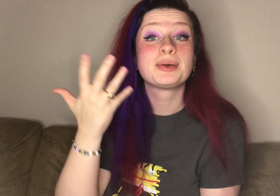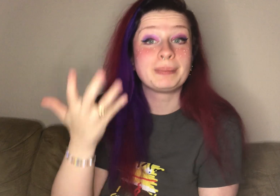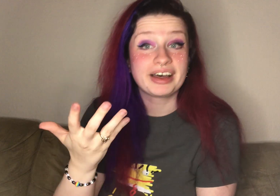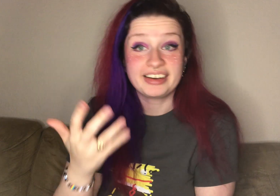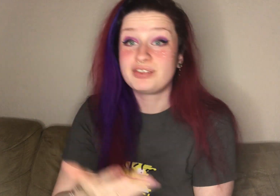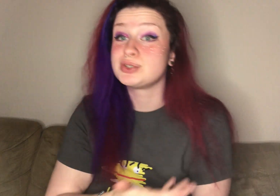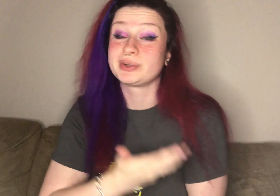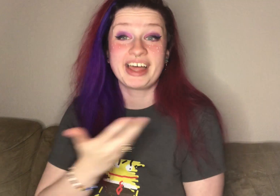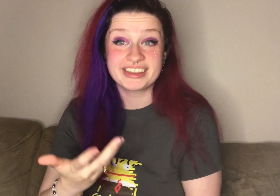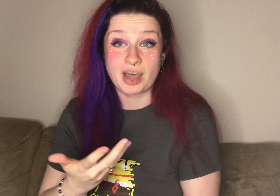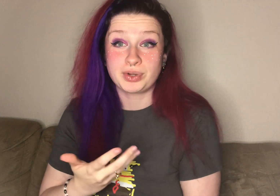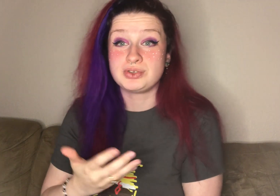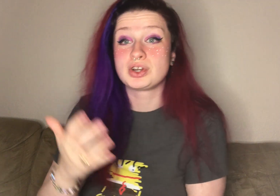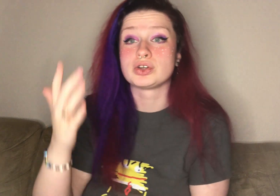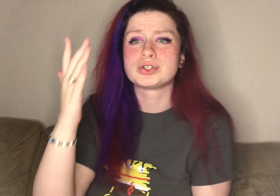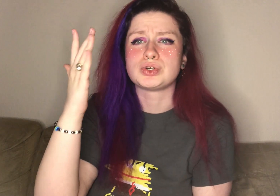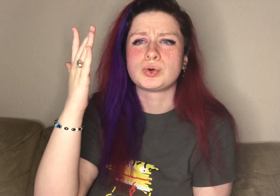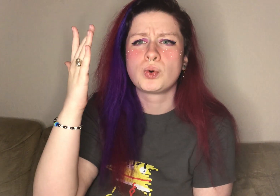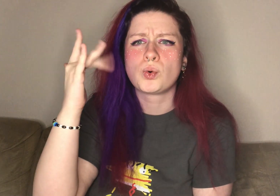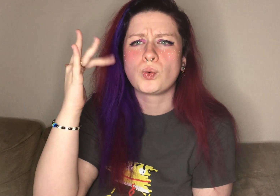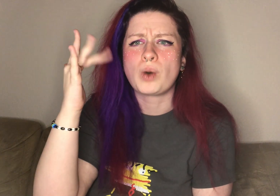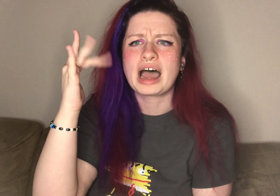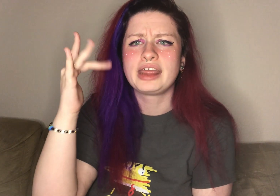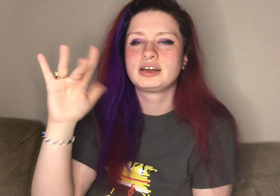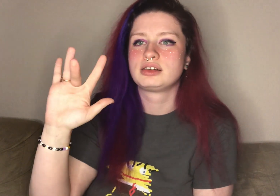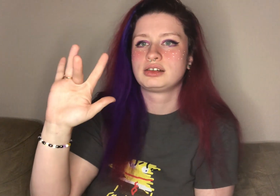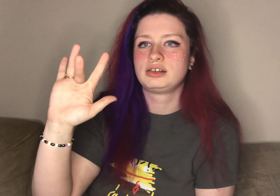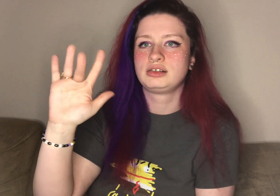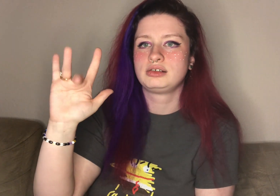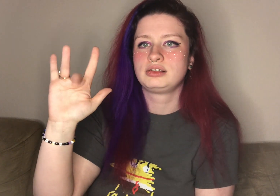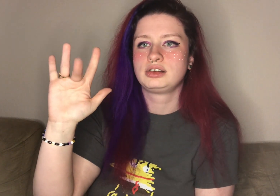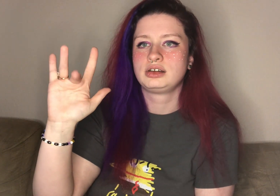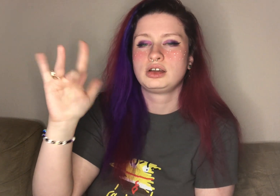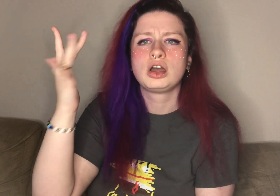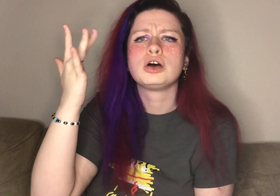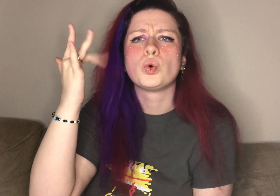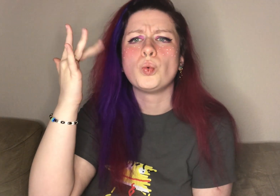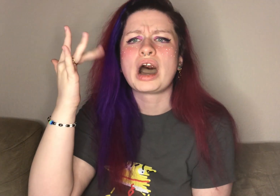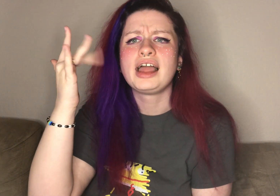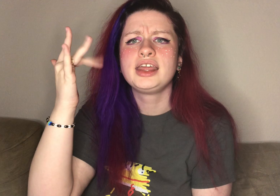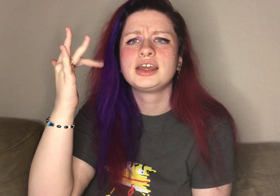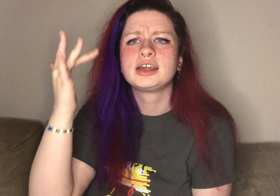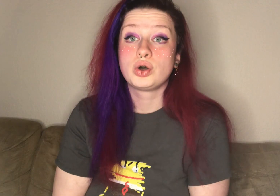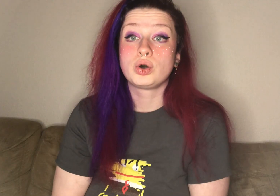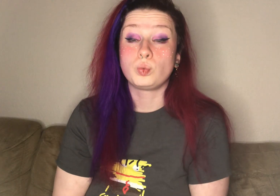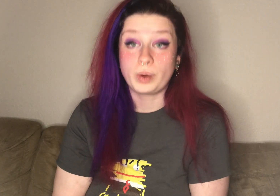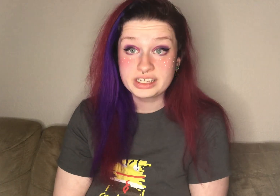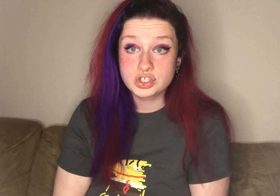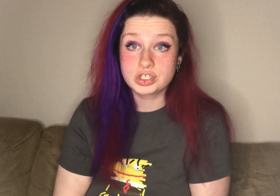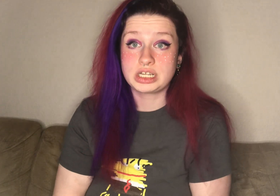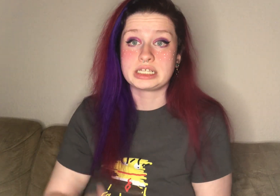but if you don't like that one you can also do why (v2) why which is